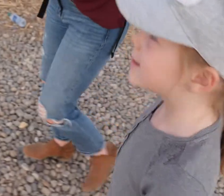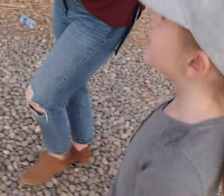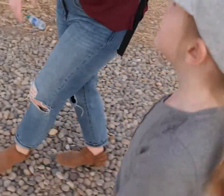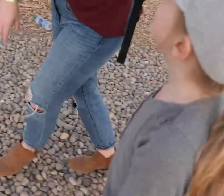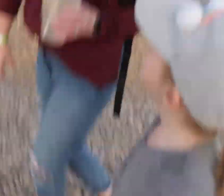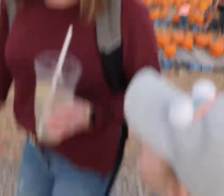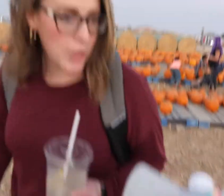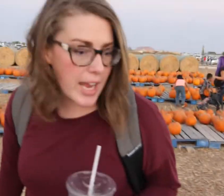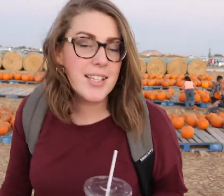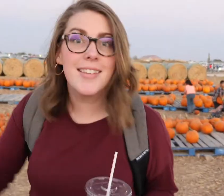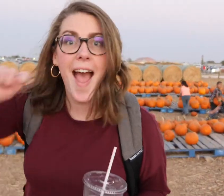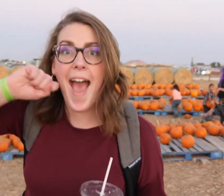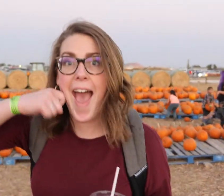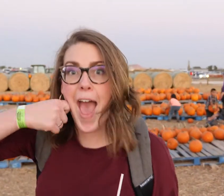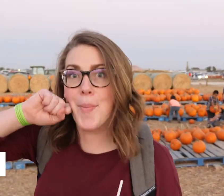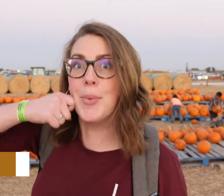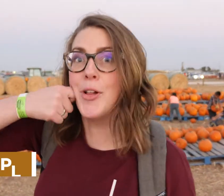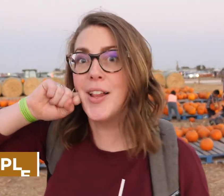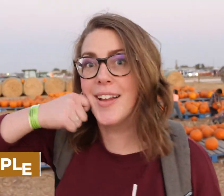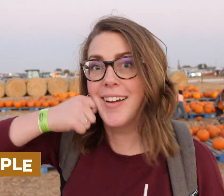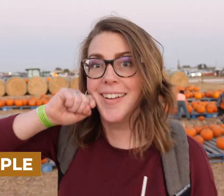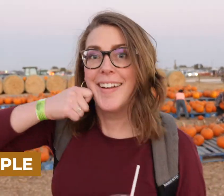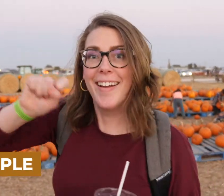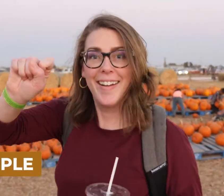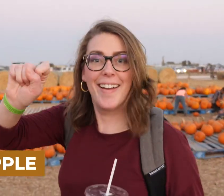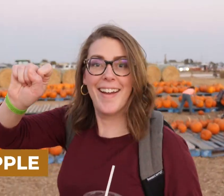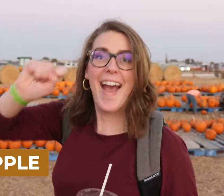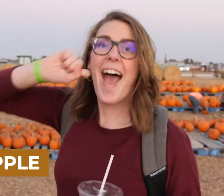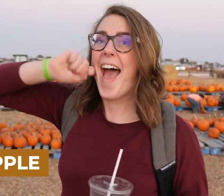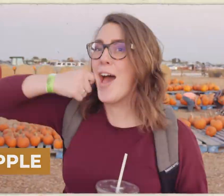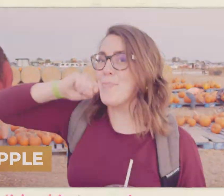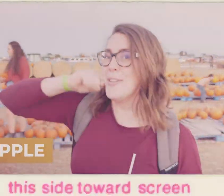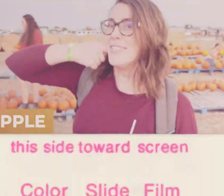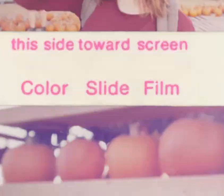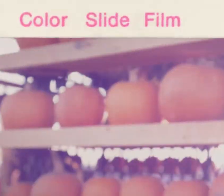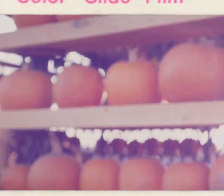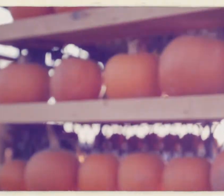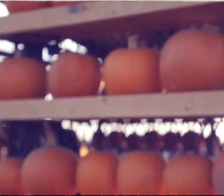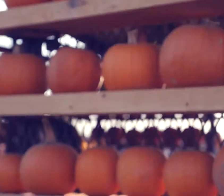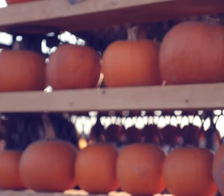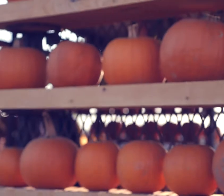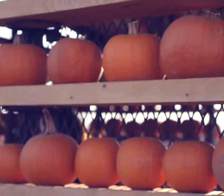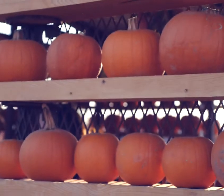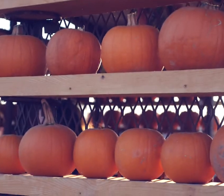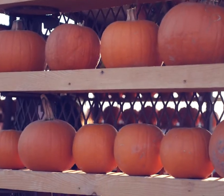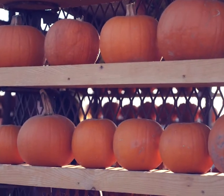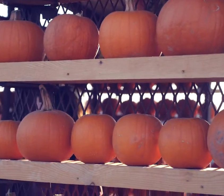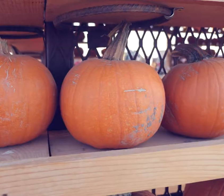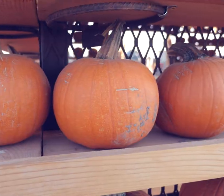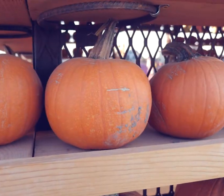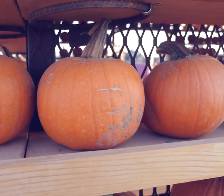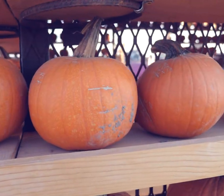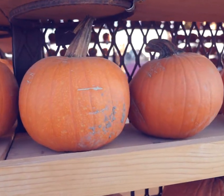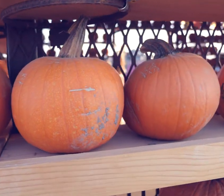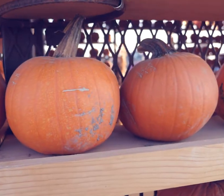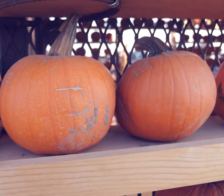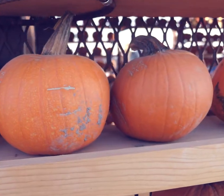I just heard an apple shoot. They're doing apple cannons? Yeah.